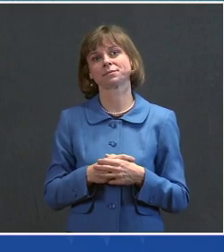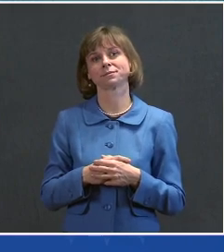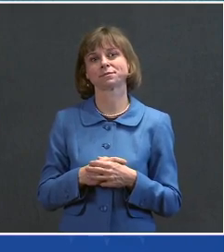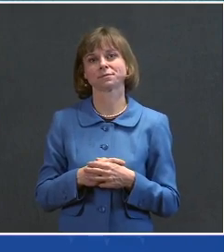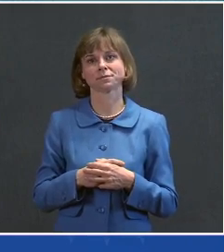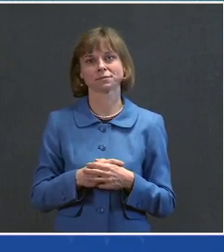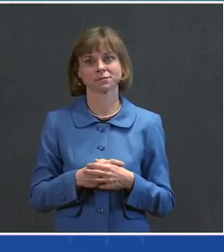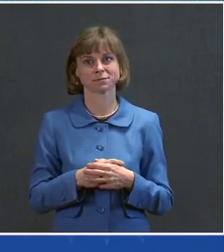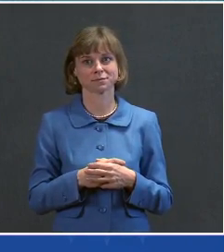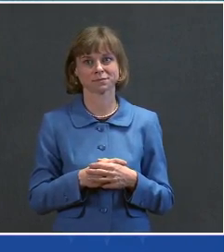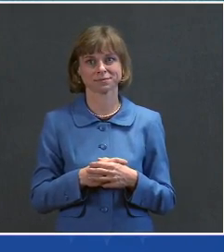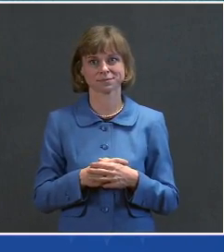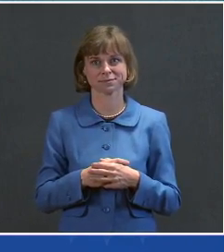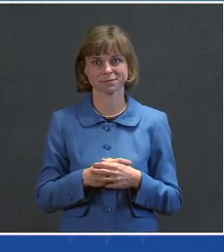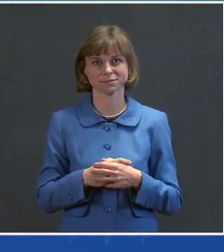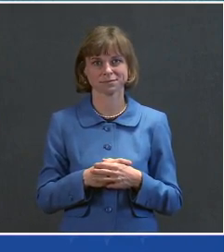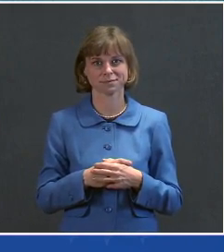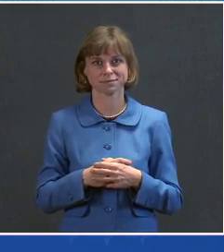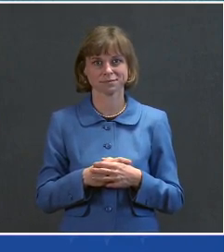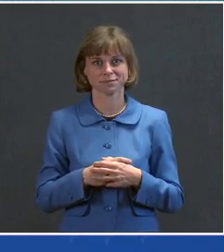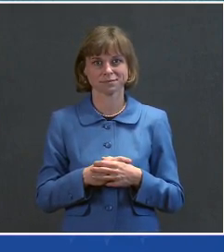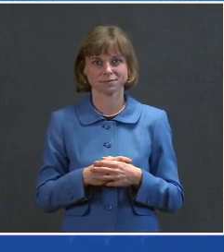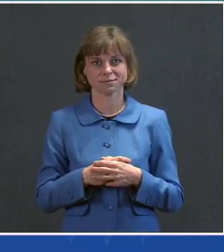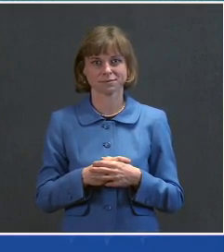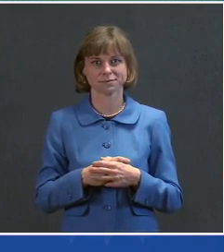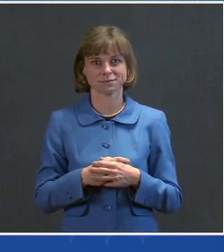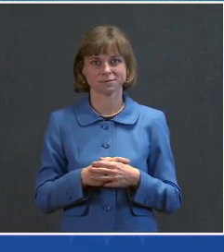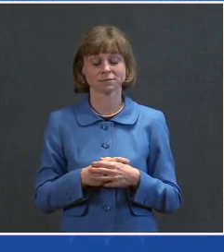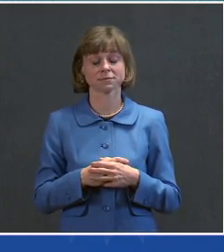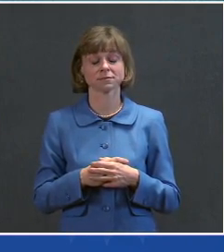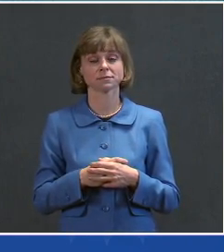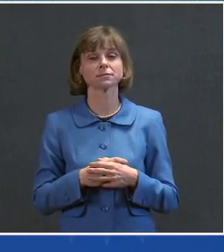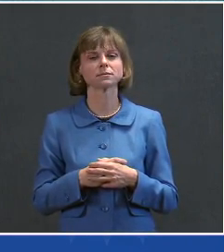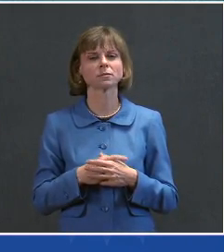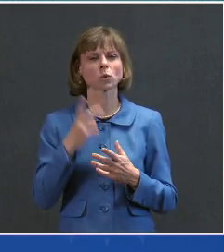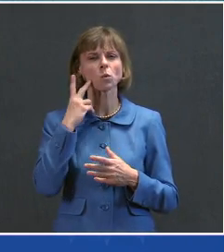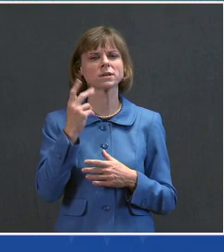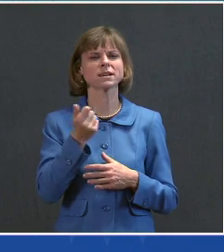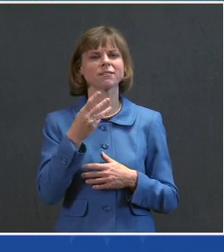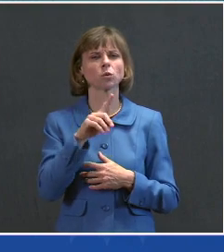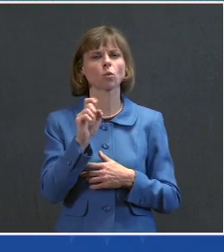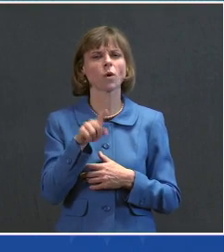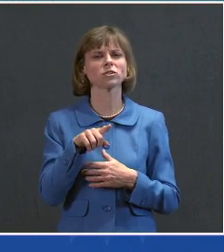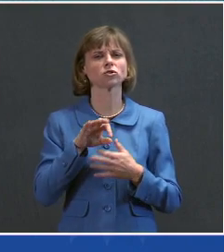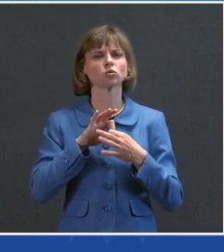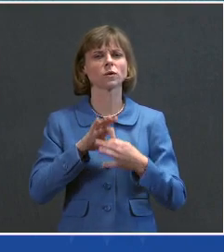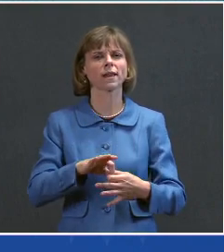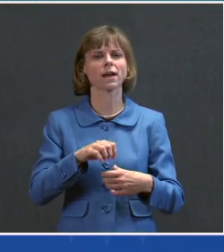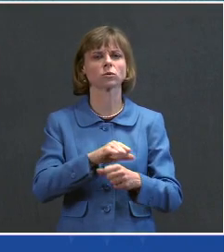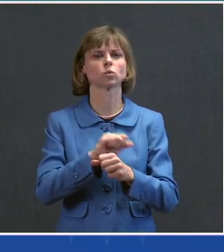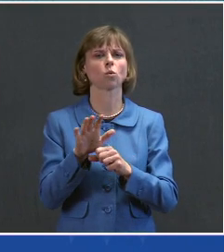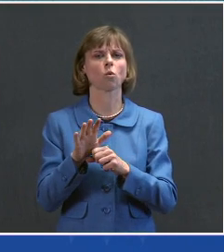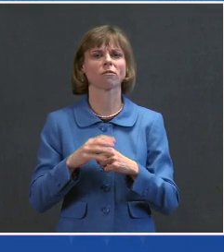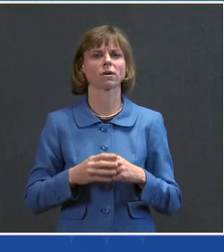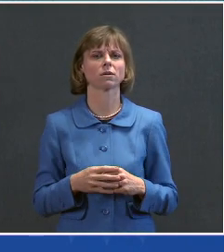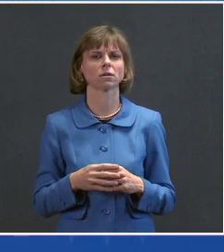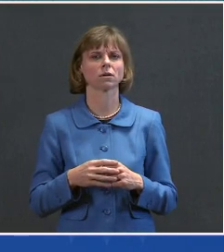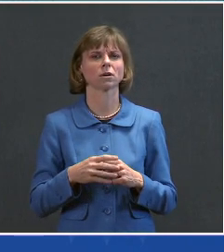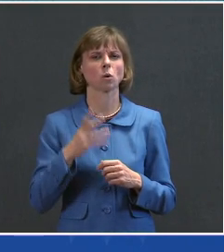Go ahead. The Press: Okay. We're seeing a couple of questions on COVID. We're seeing reports out of Kansas and Missouri